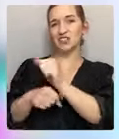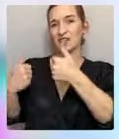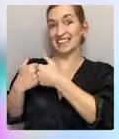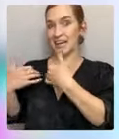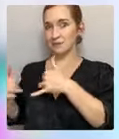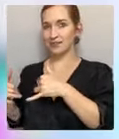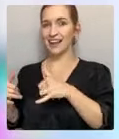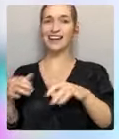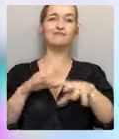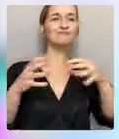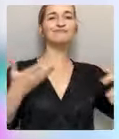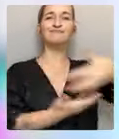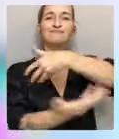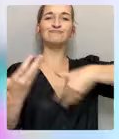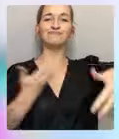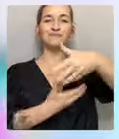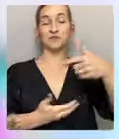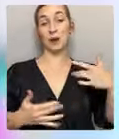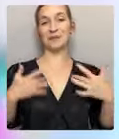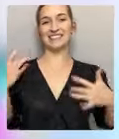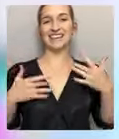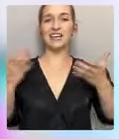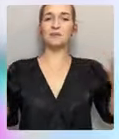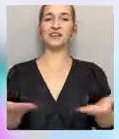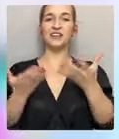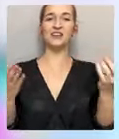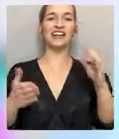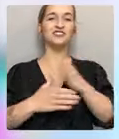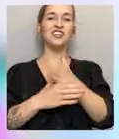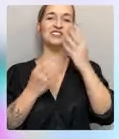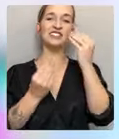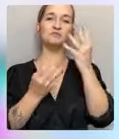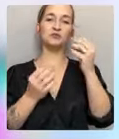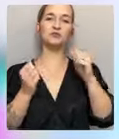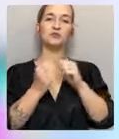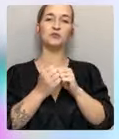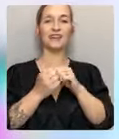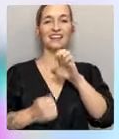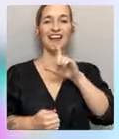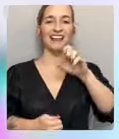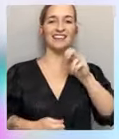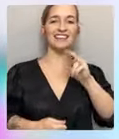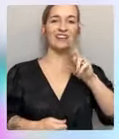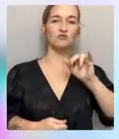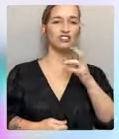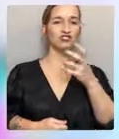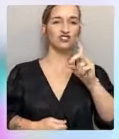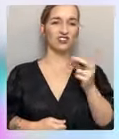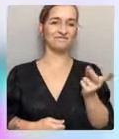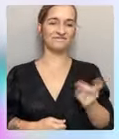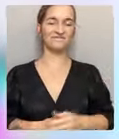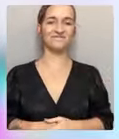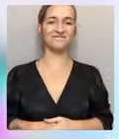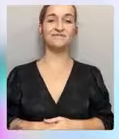I'm super happy to be here, and to share our experience together with Ellen and Richard. Okay.